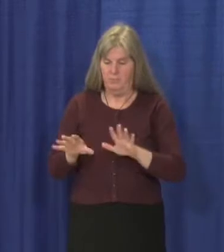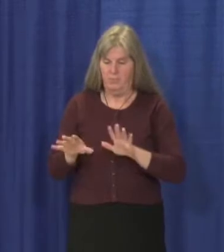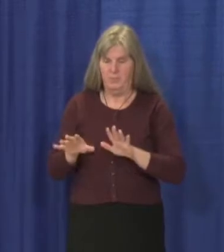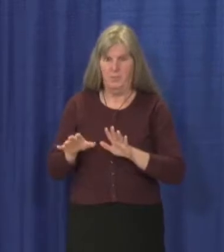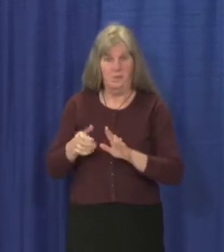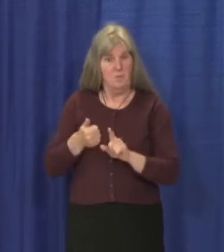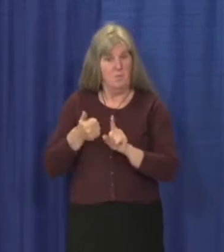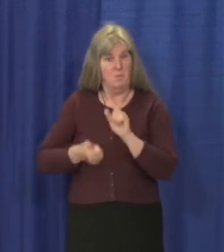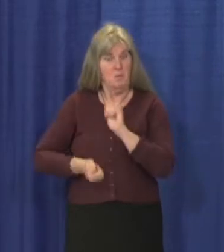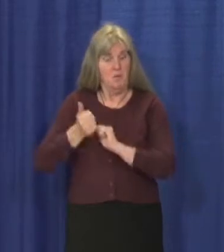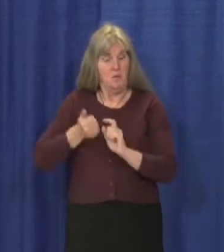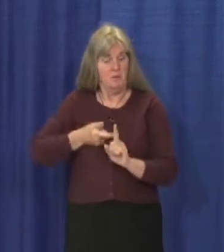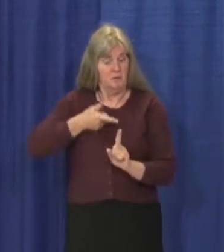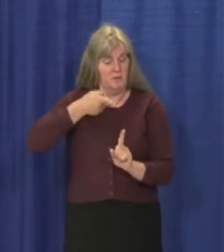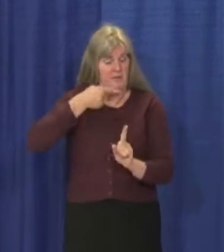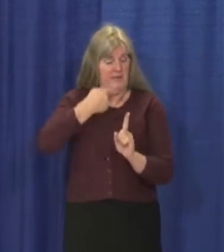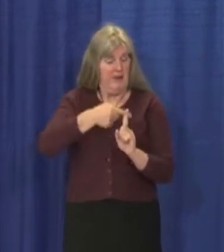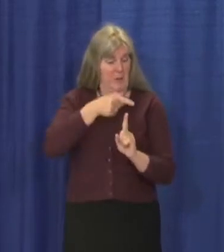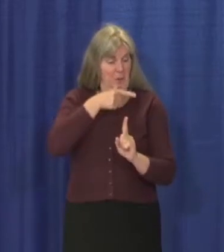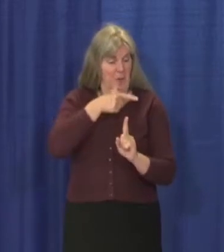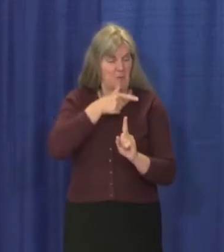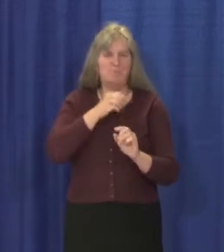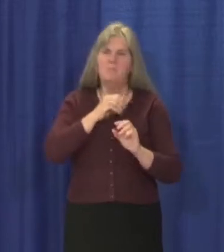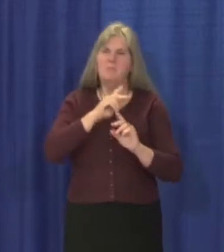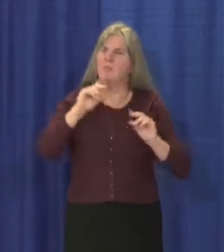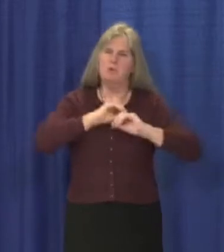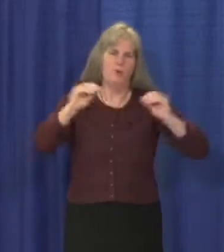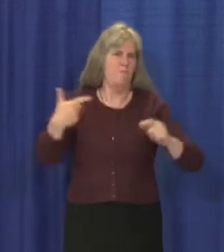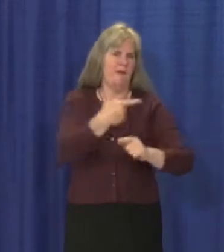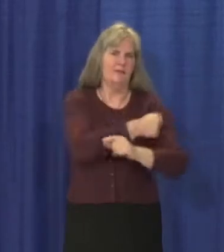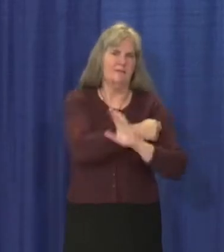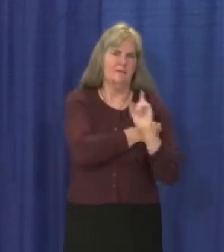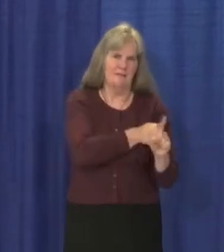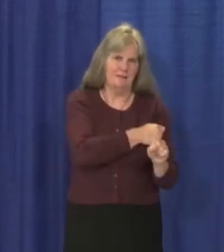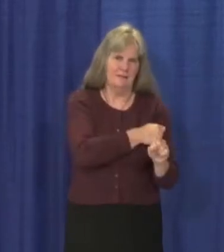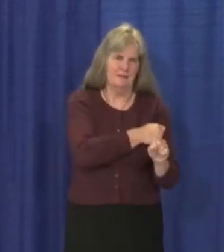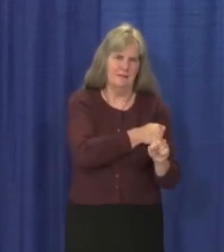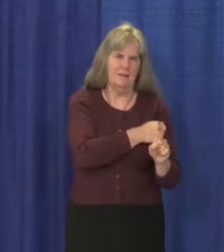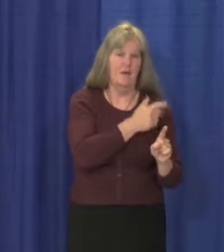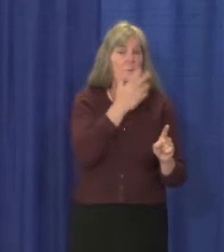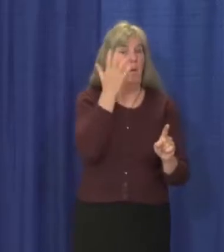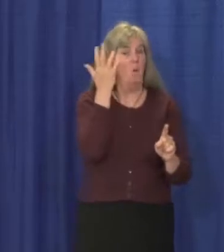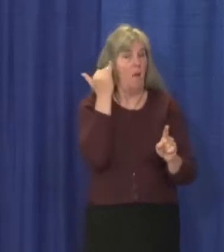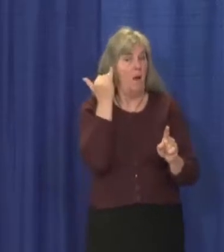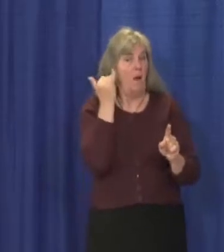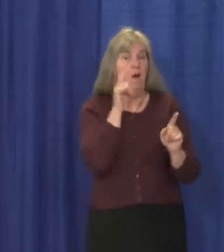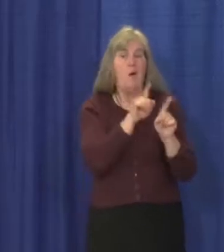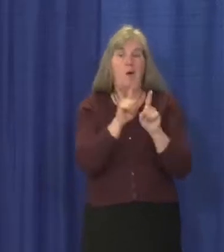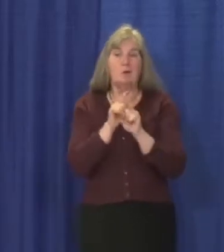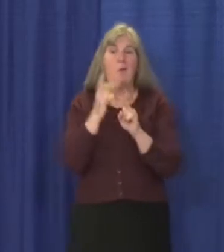the unvaccinated so far but we know it has to spread because people are not following the